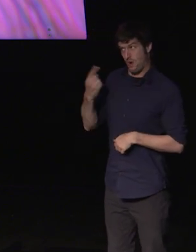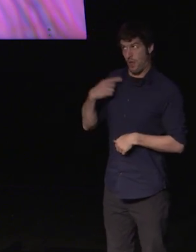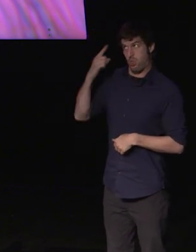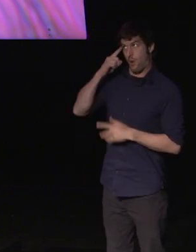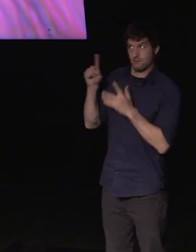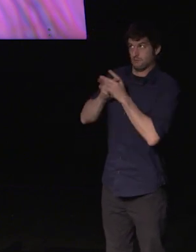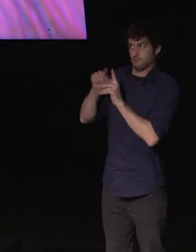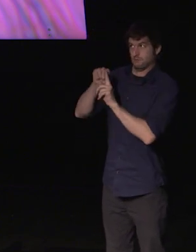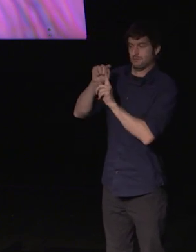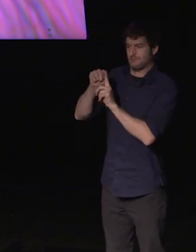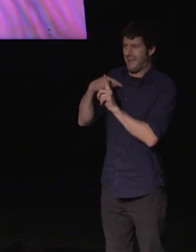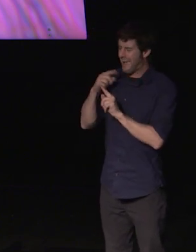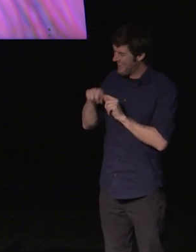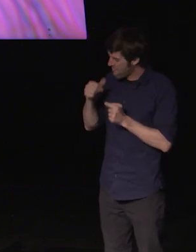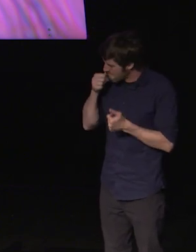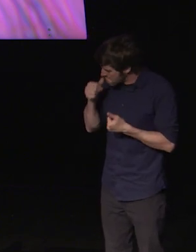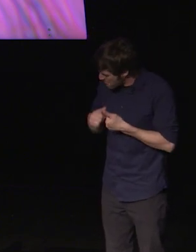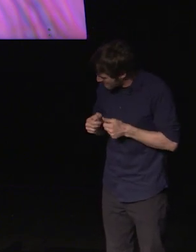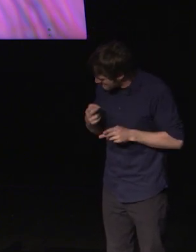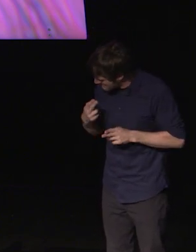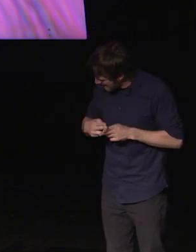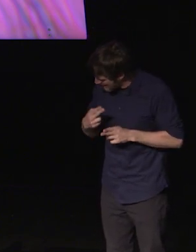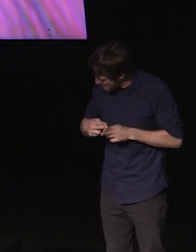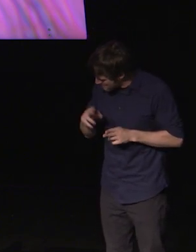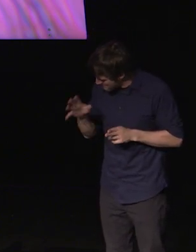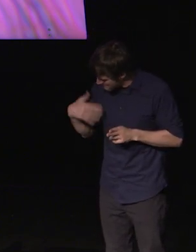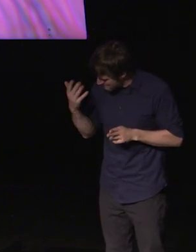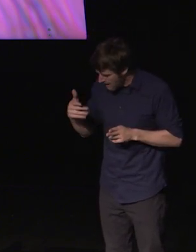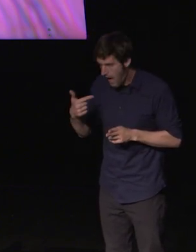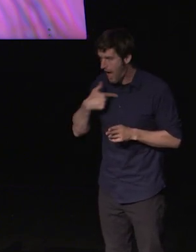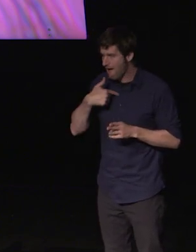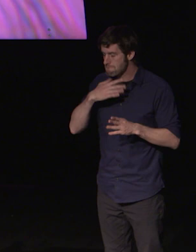I actually cannot remember the name of it. I have blocked it out completely.